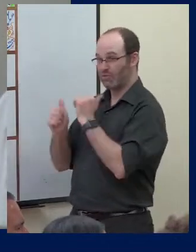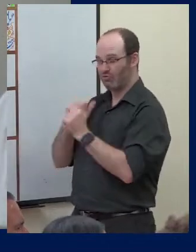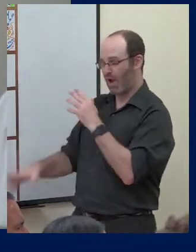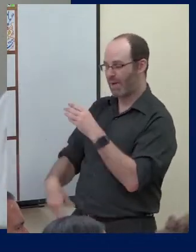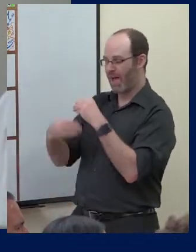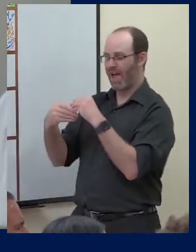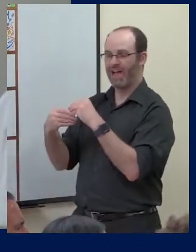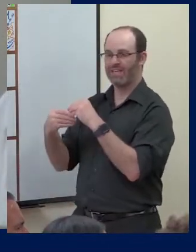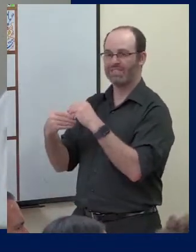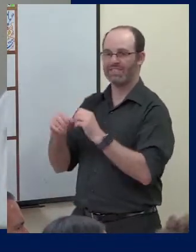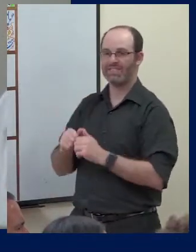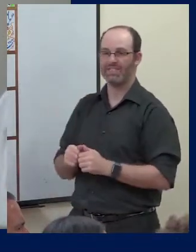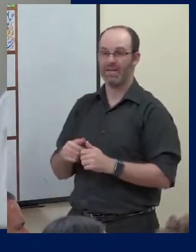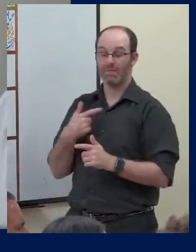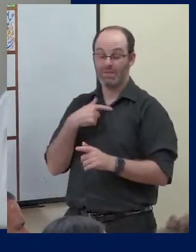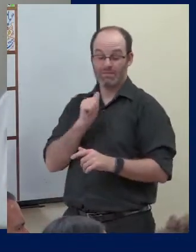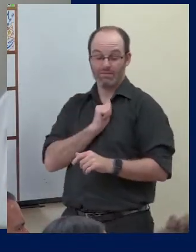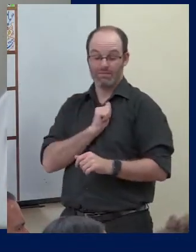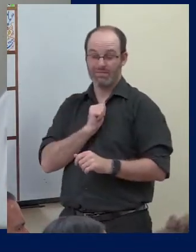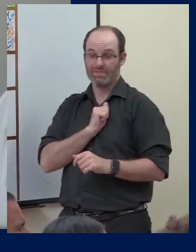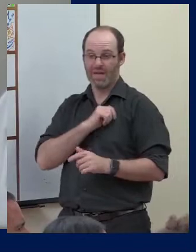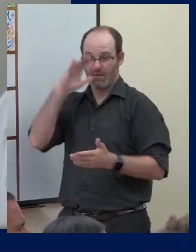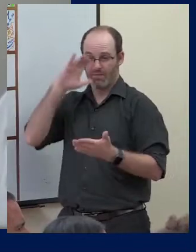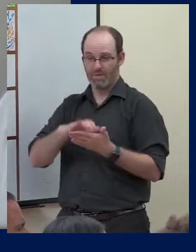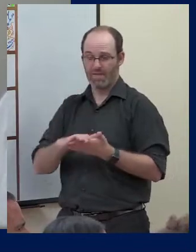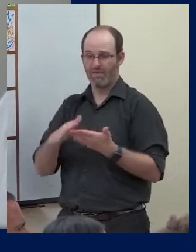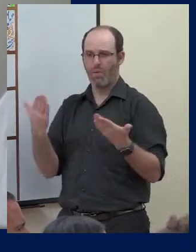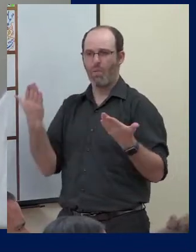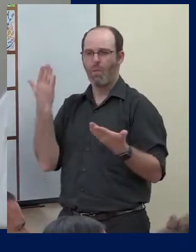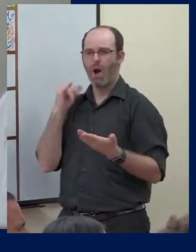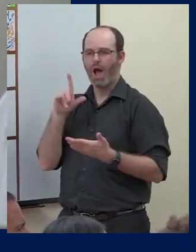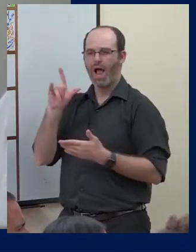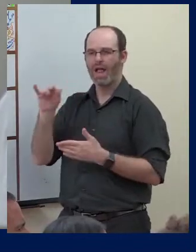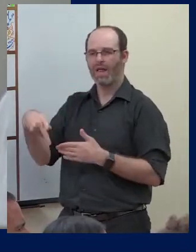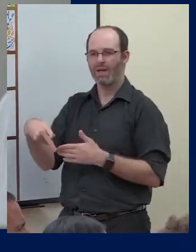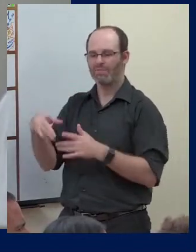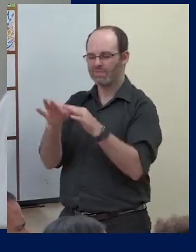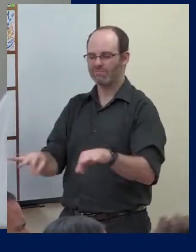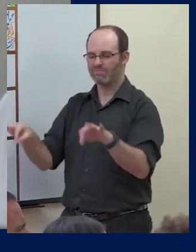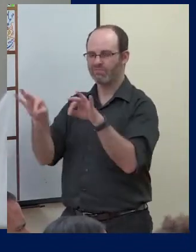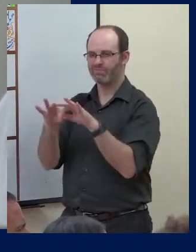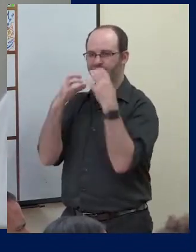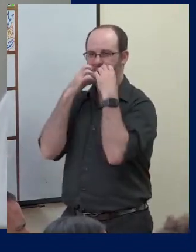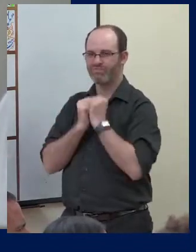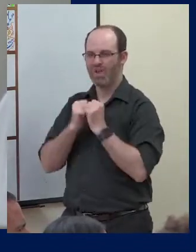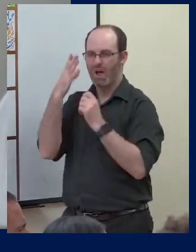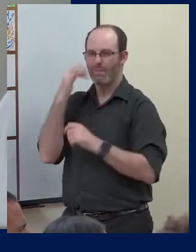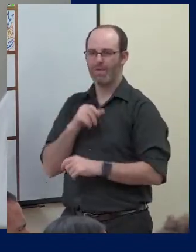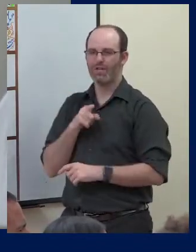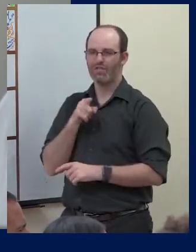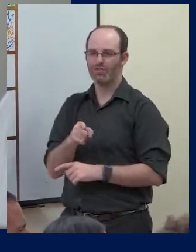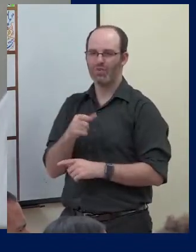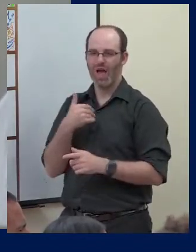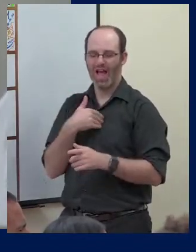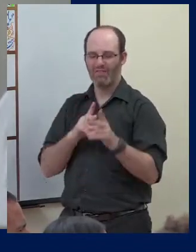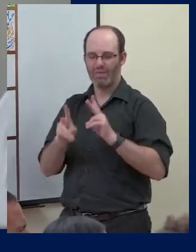But I believe what makes it is the community that you have here.